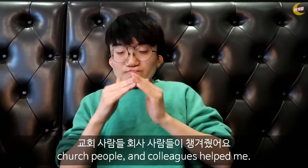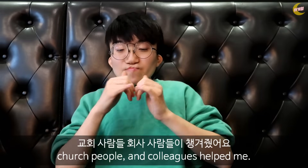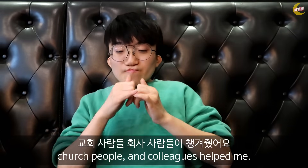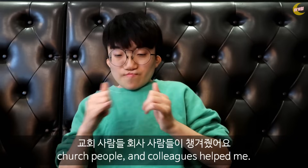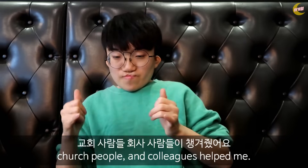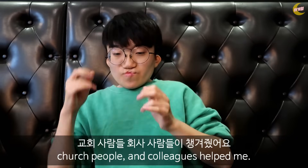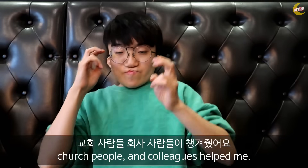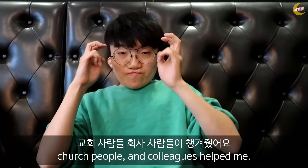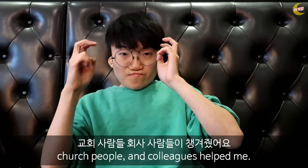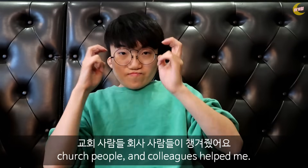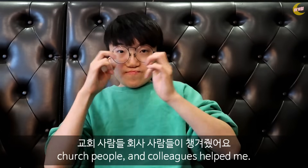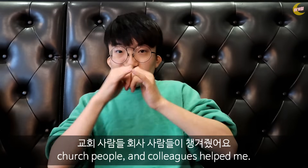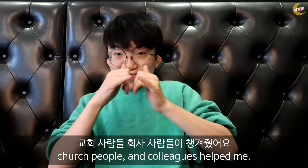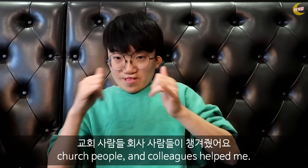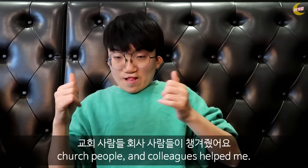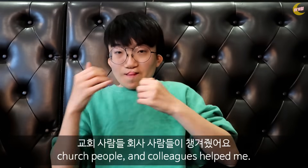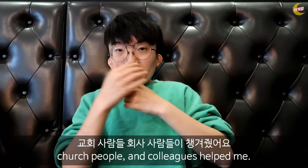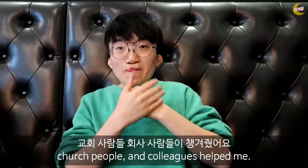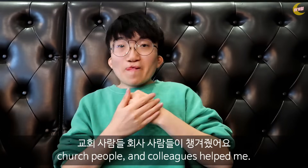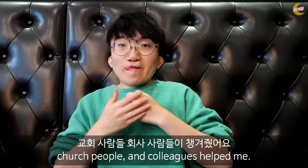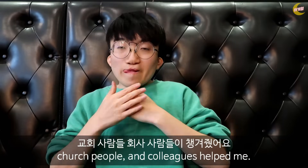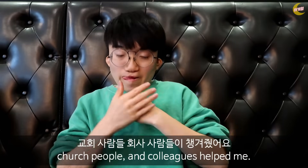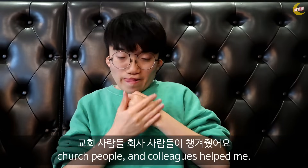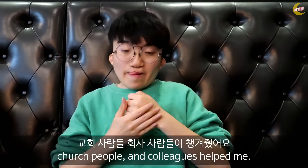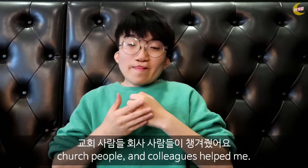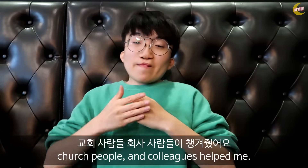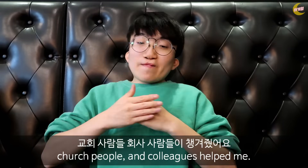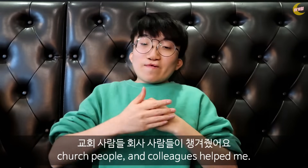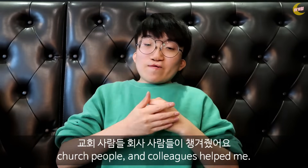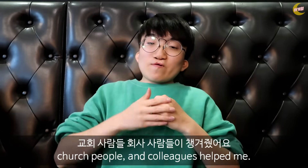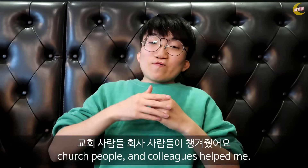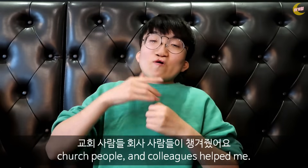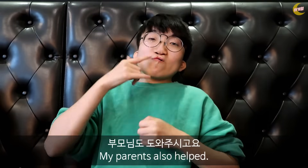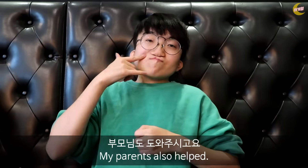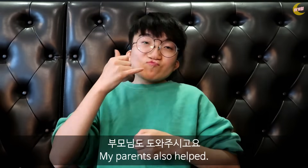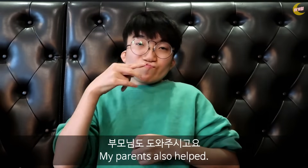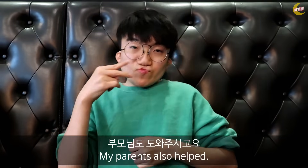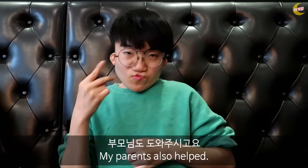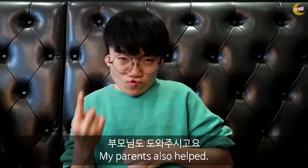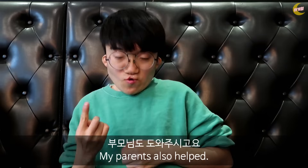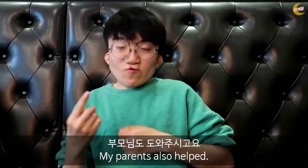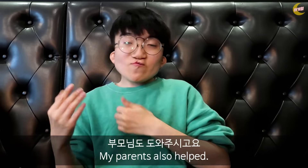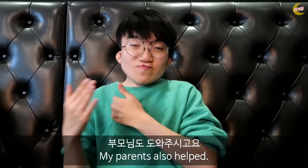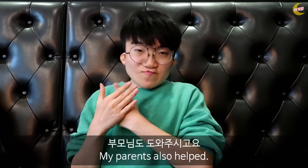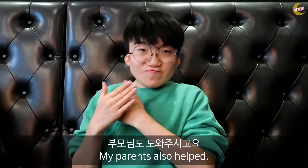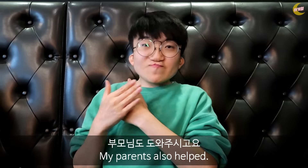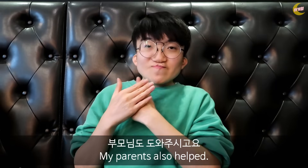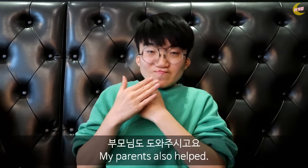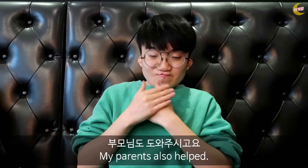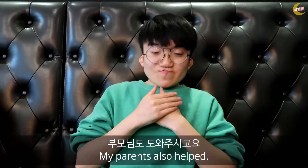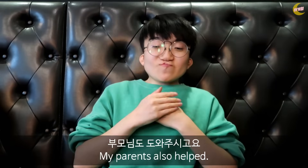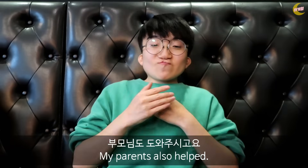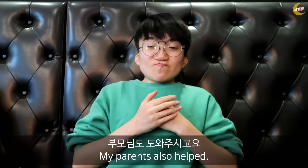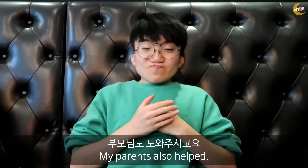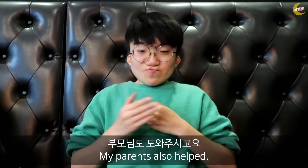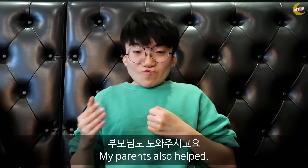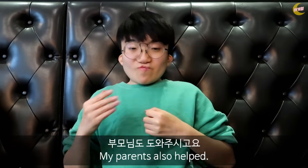and colleagues helped me. My parents also helped.